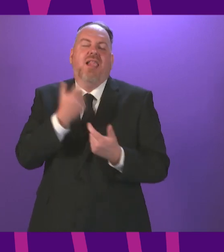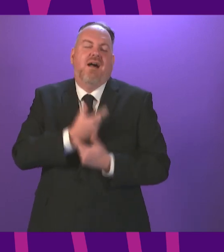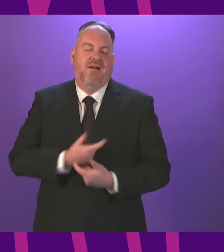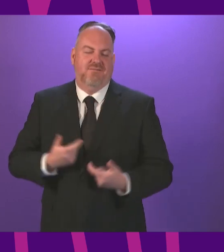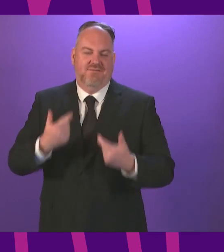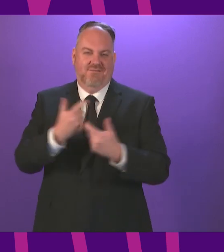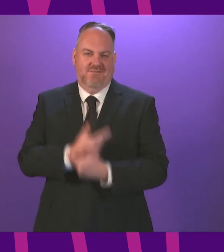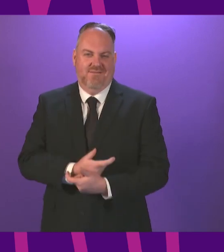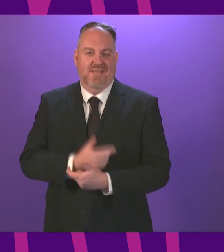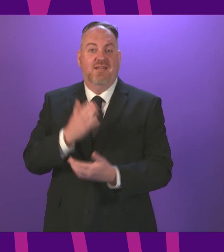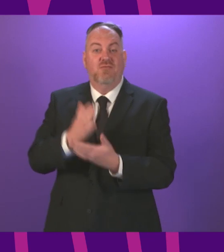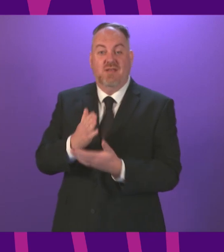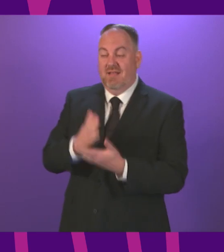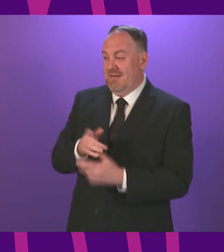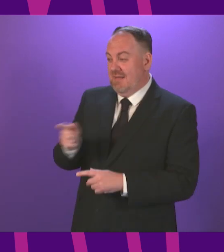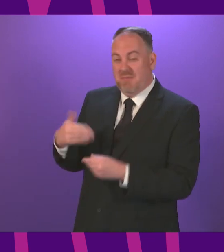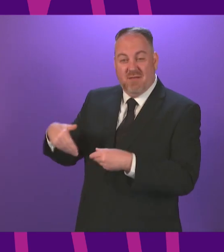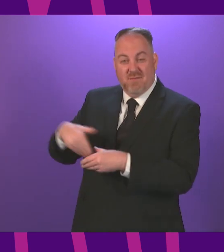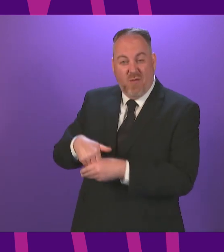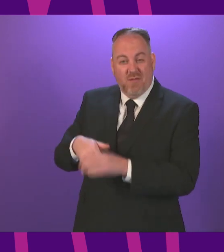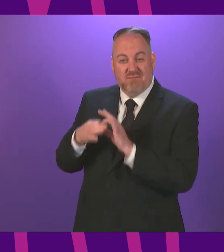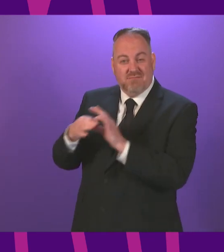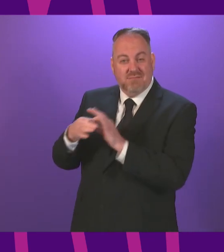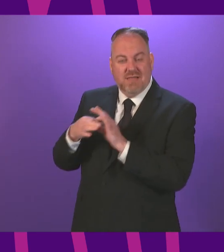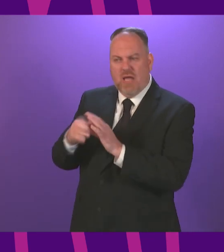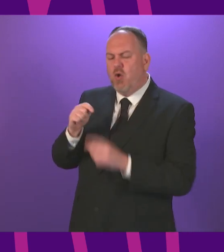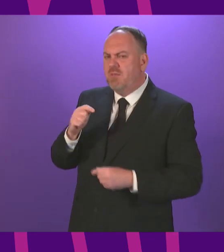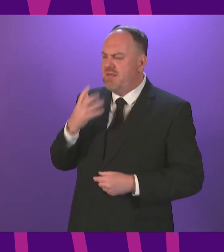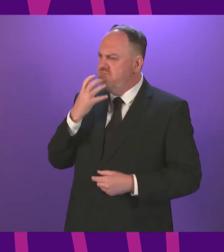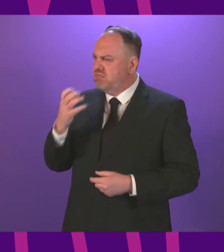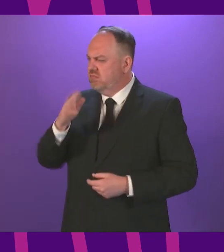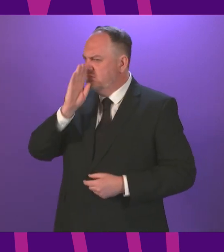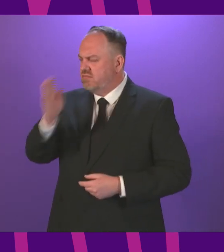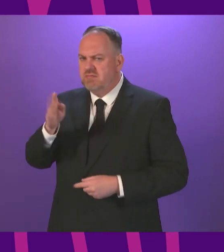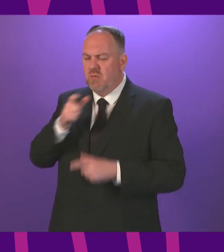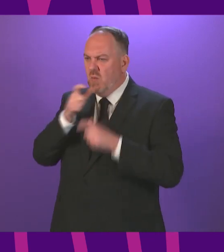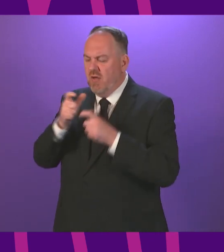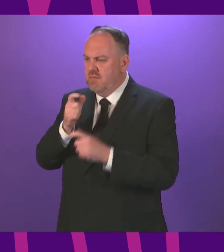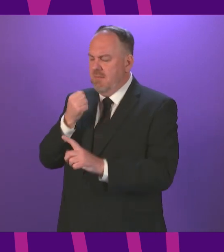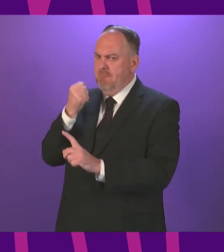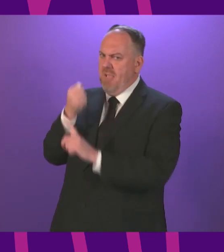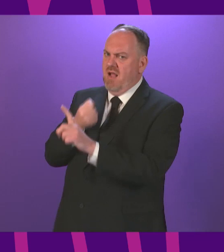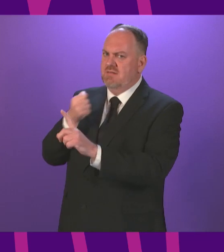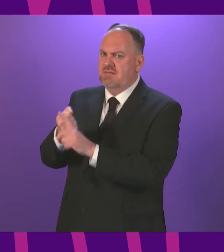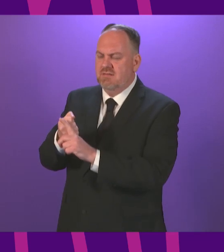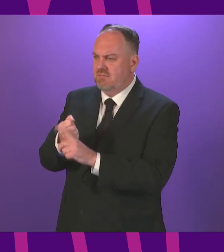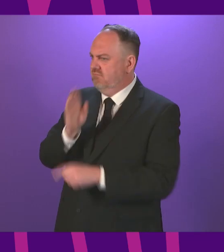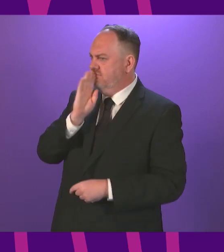grappling with the positions that he held and the narrative of someone who could be irascible and could say the wrong thing—much of it coloured by people’s views